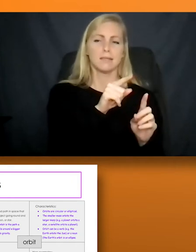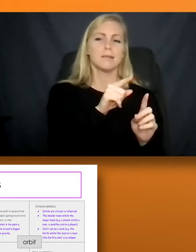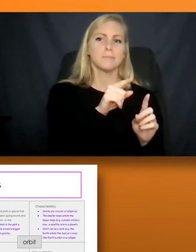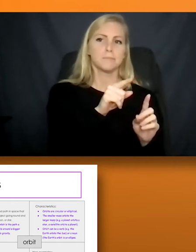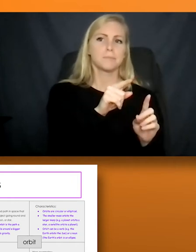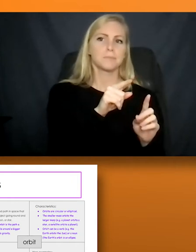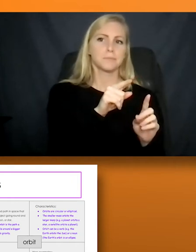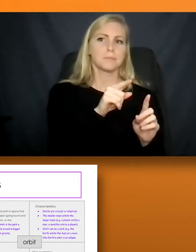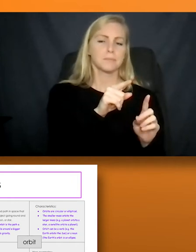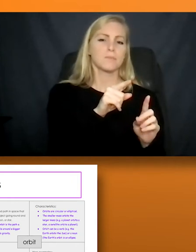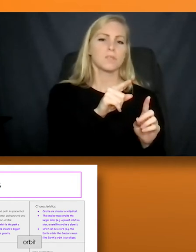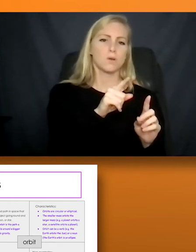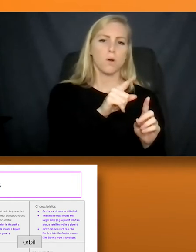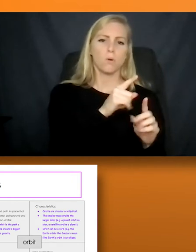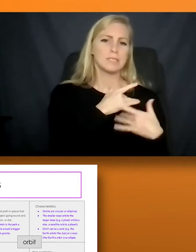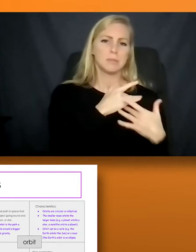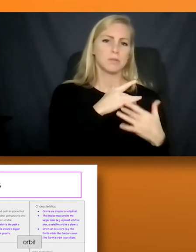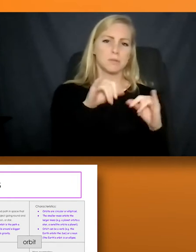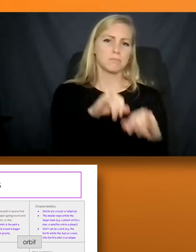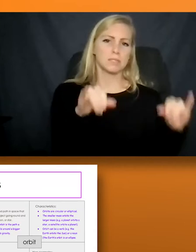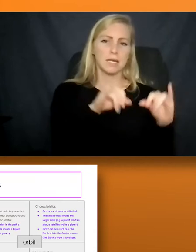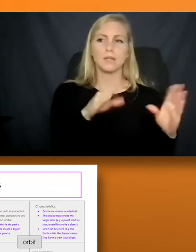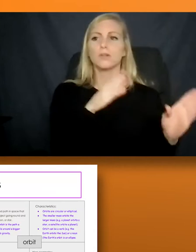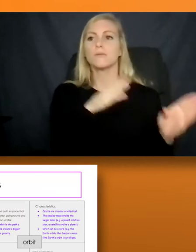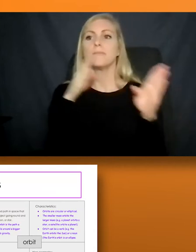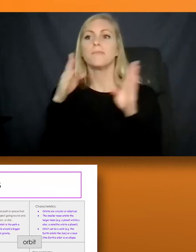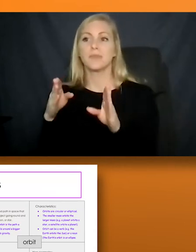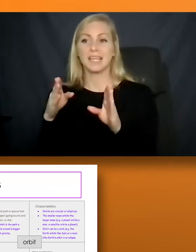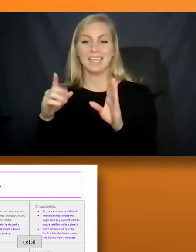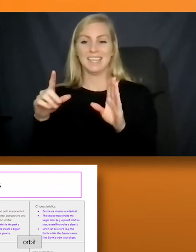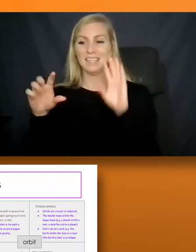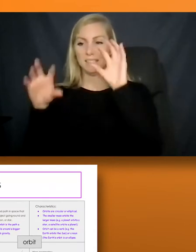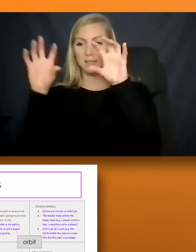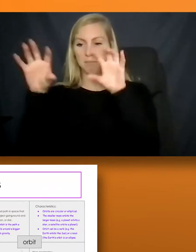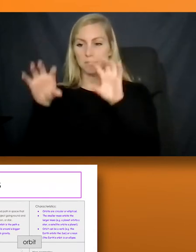F-R-A-Y-E-R, and it's used a lot in math.